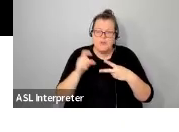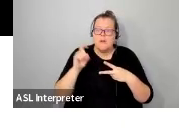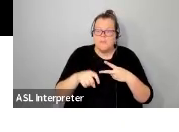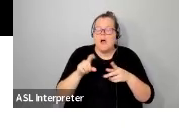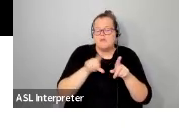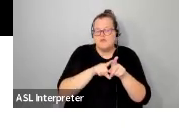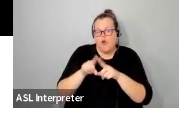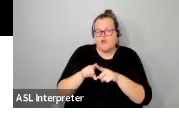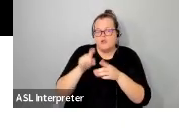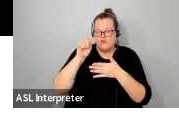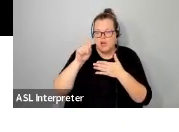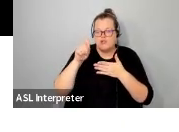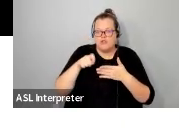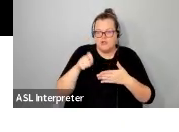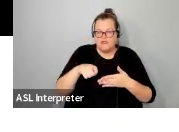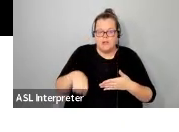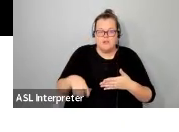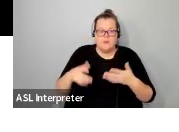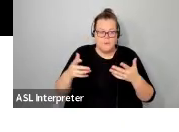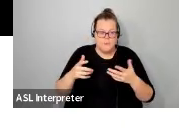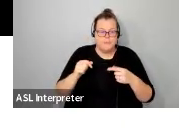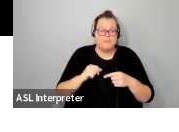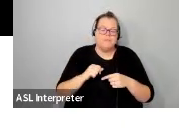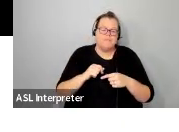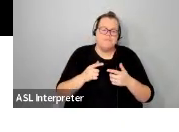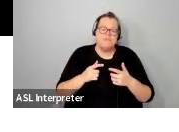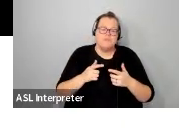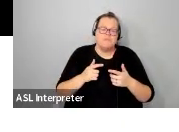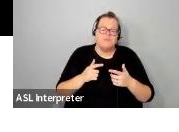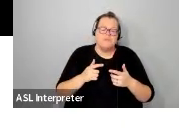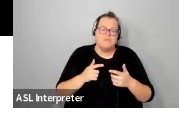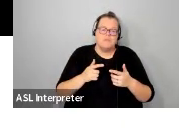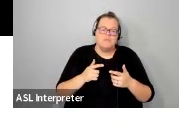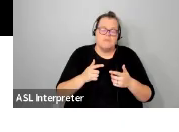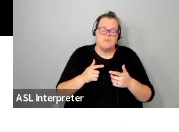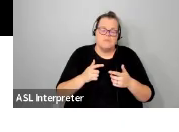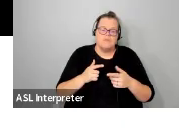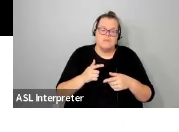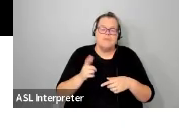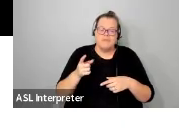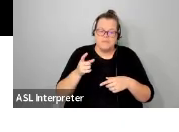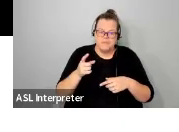And these are attestations that the state, state has safeguards in place that will